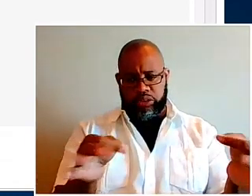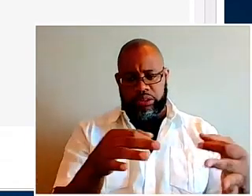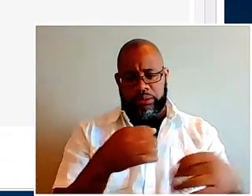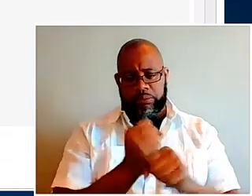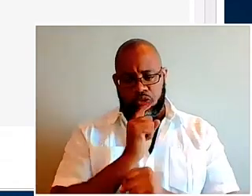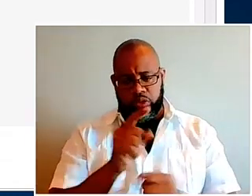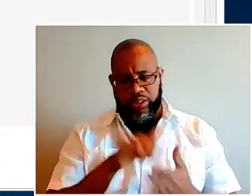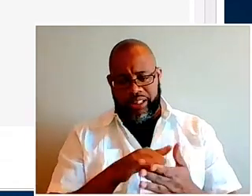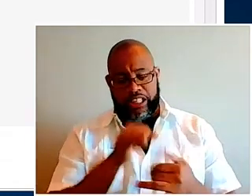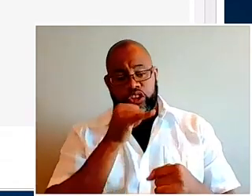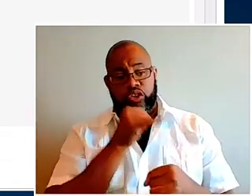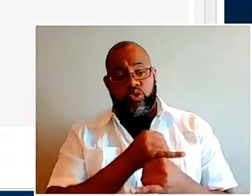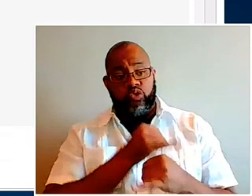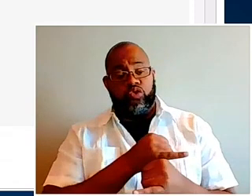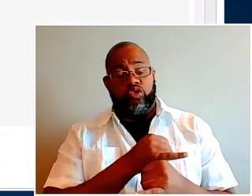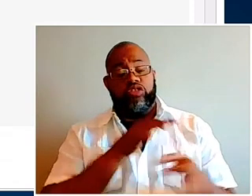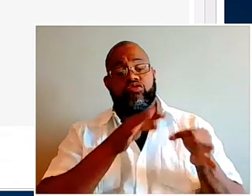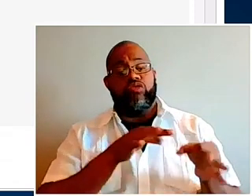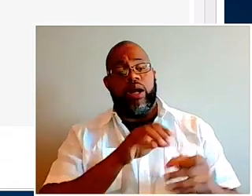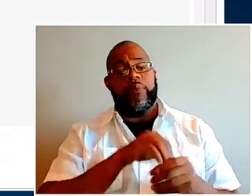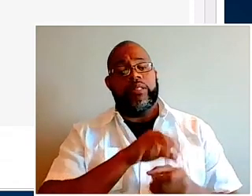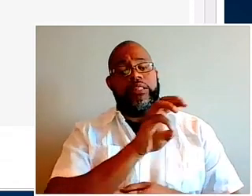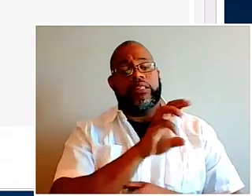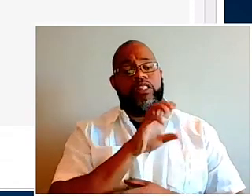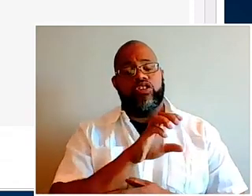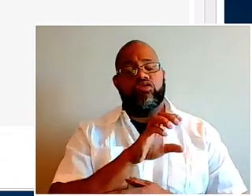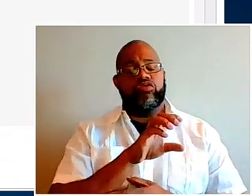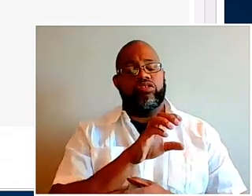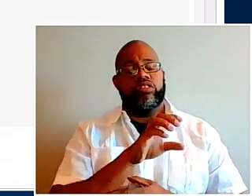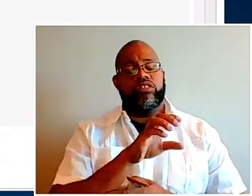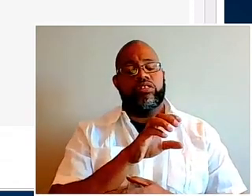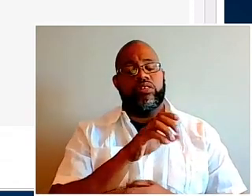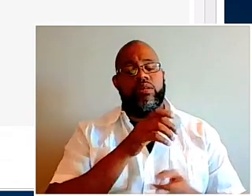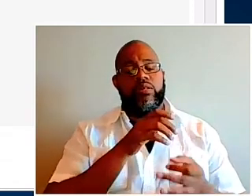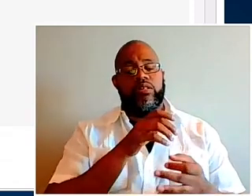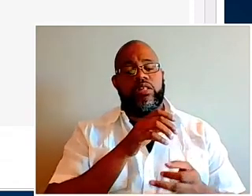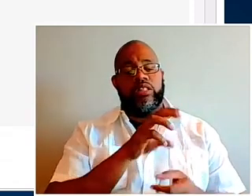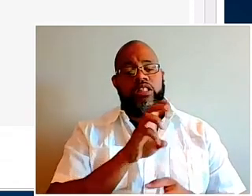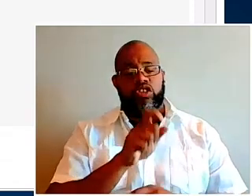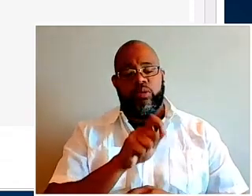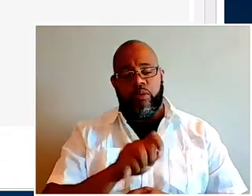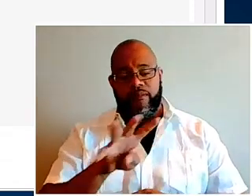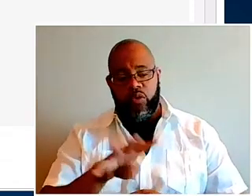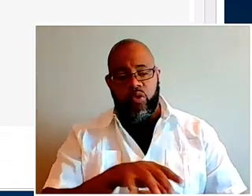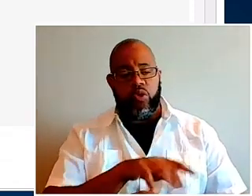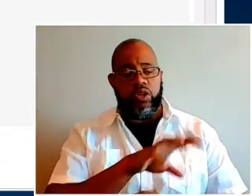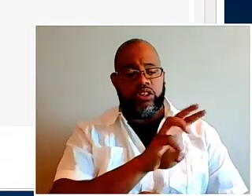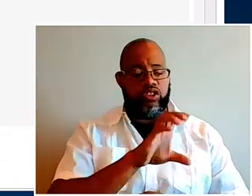institution described in 600 described rather under 600.4, 600.5 or 600.6, and